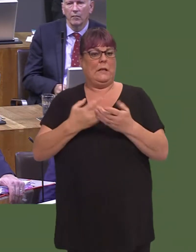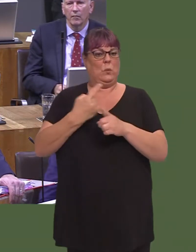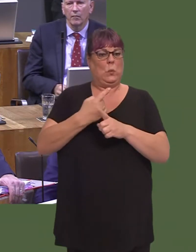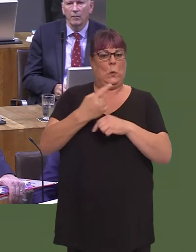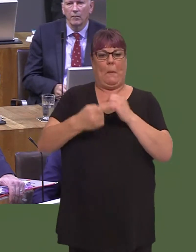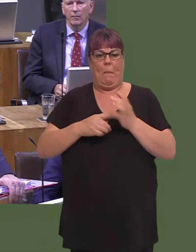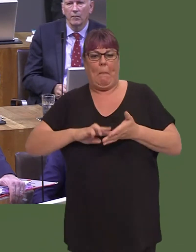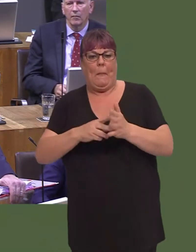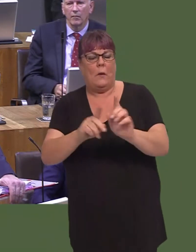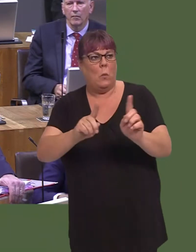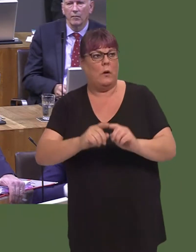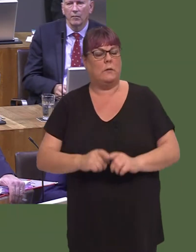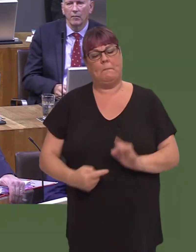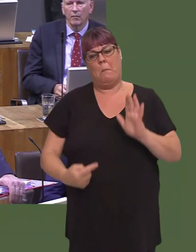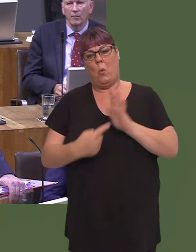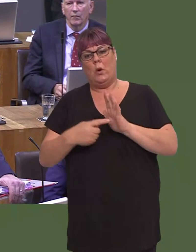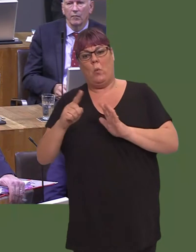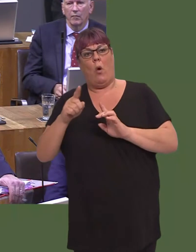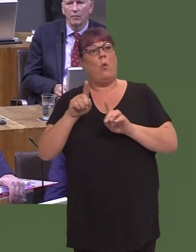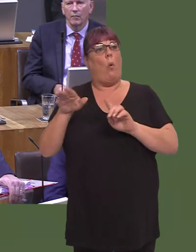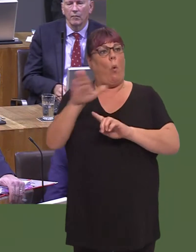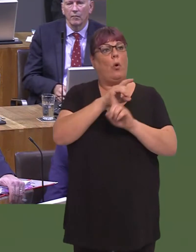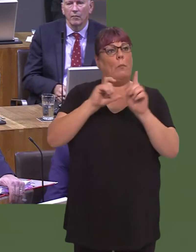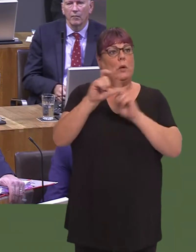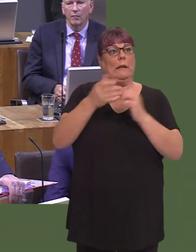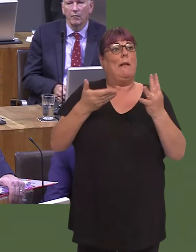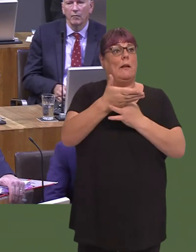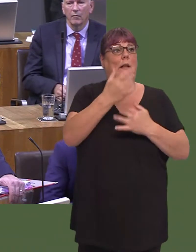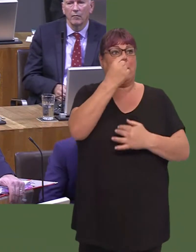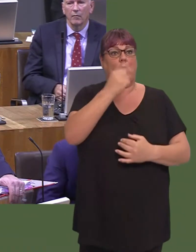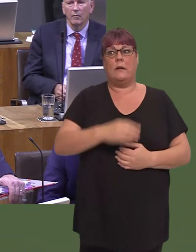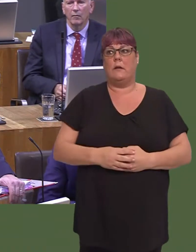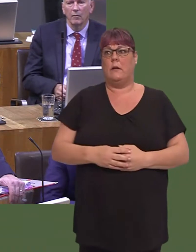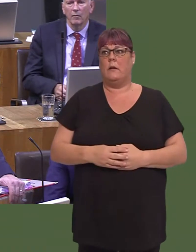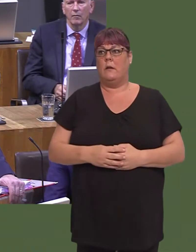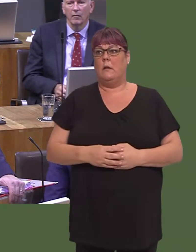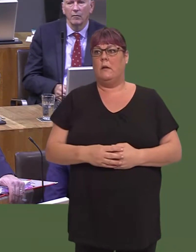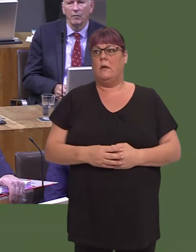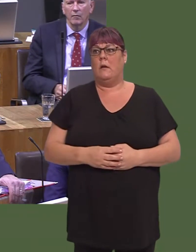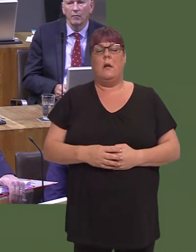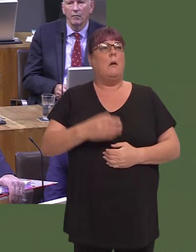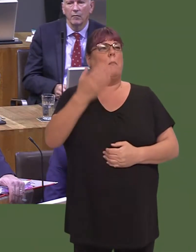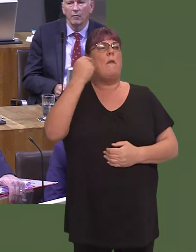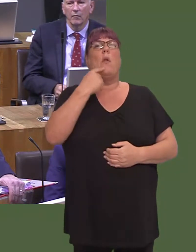my constituency, the Vale of Glamorgan, including not only extensive investment through our social housing grant to housing associations, but the building of new council housing by,